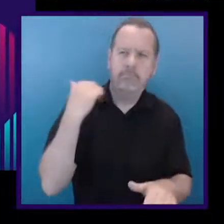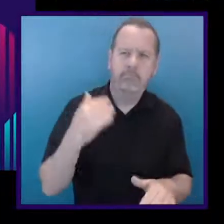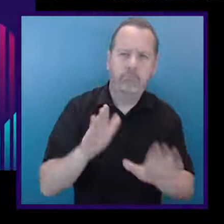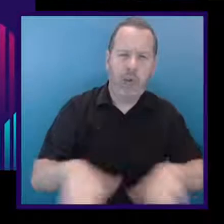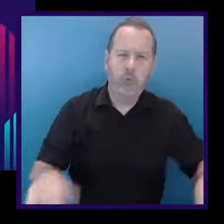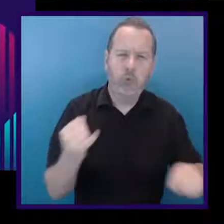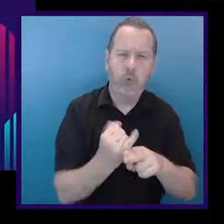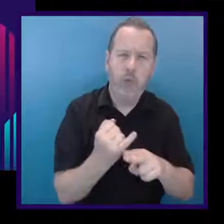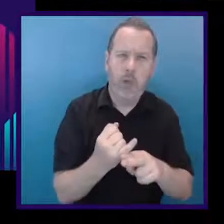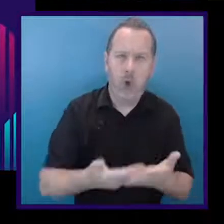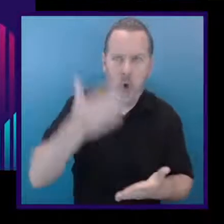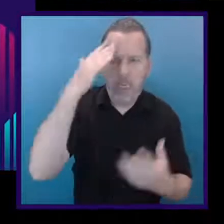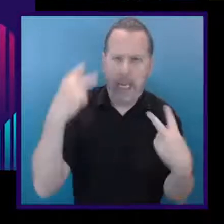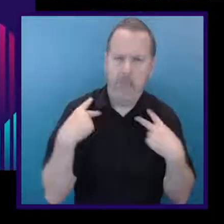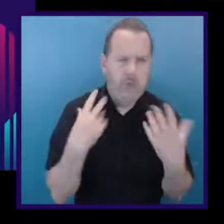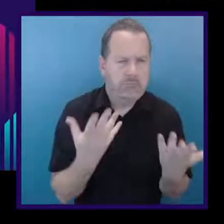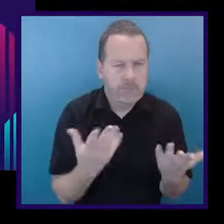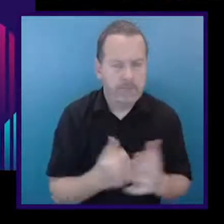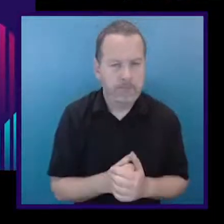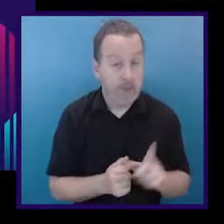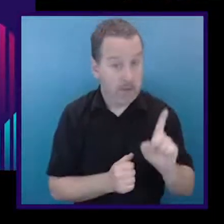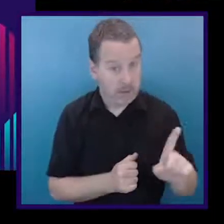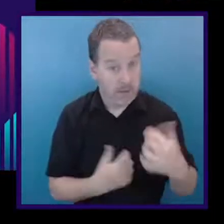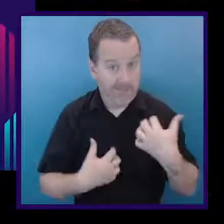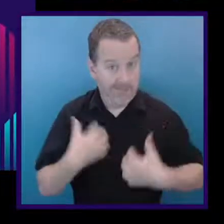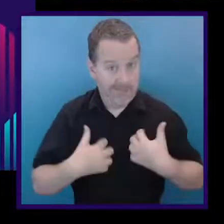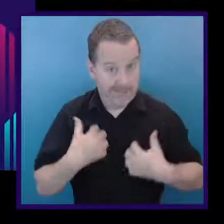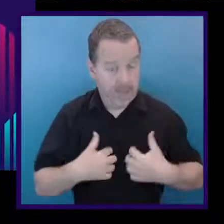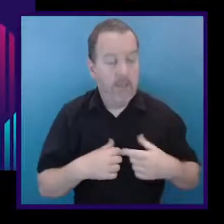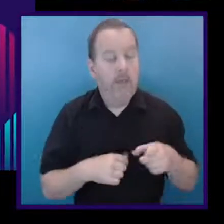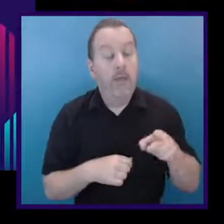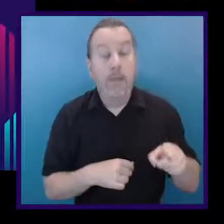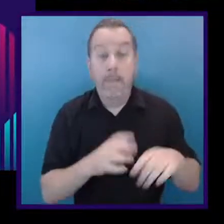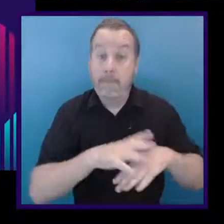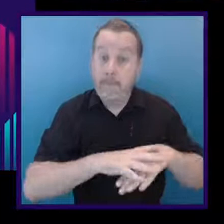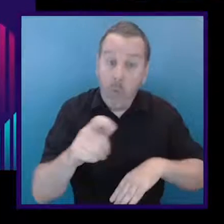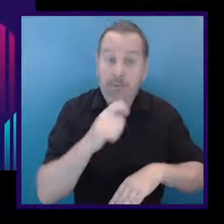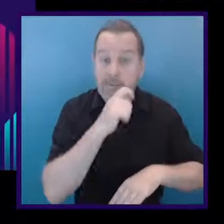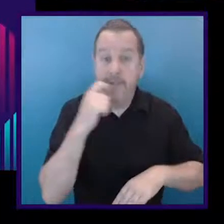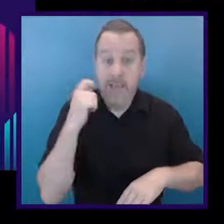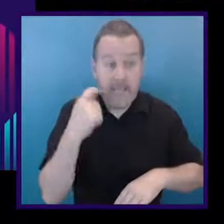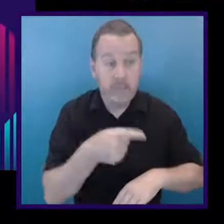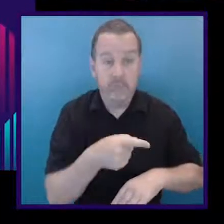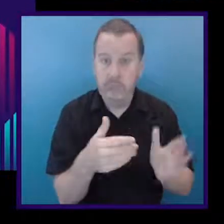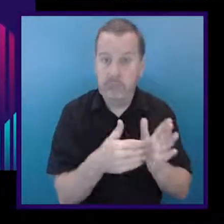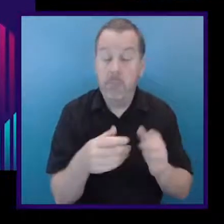Compared to the school principals at primary who the overwhelming majority were telling us that languages should be compulsory at primary, the Year nine pupils were telling